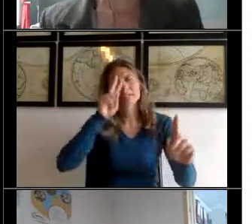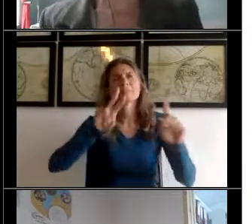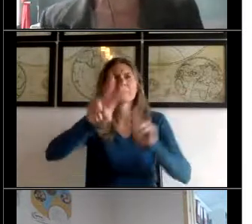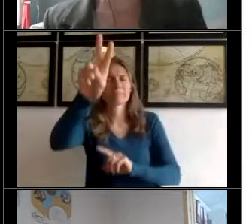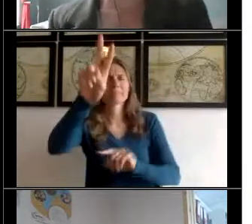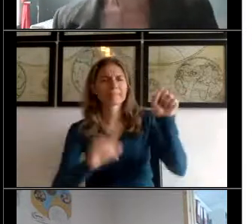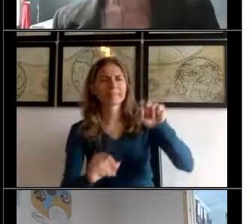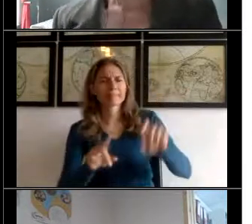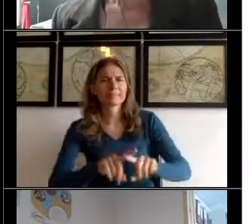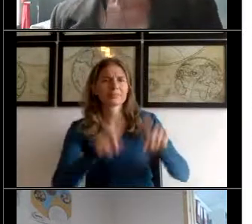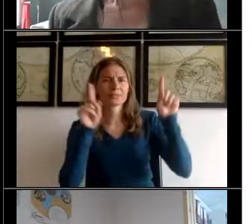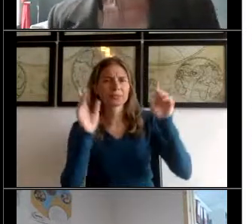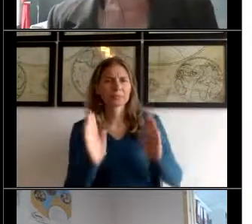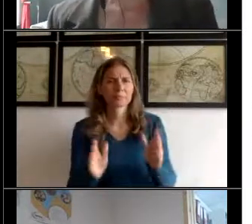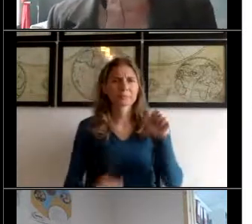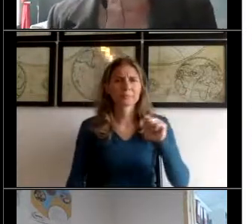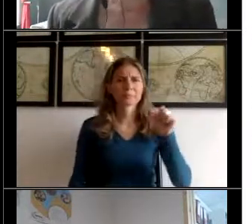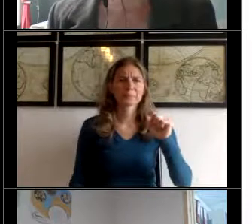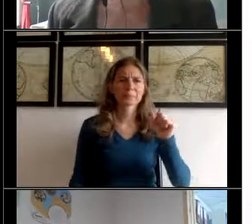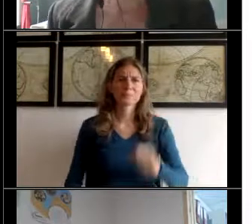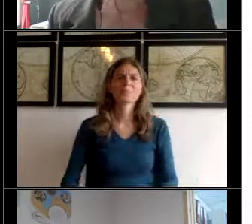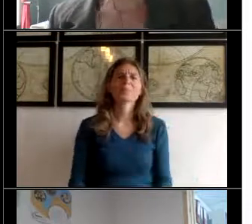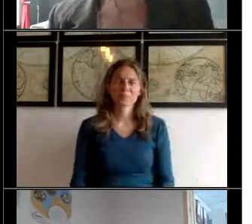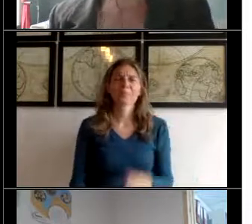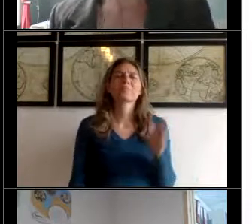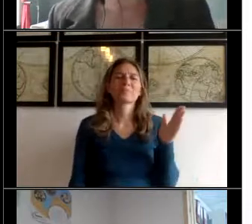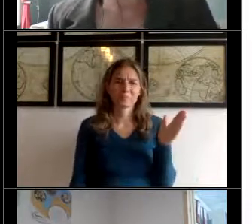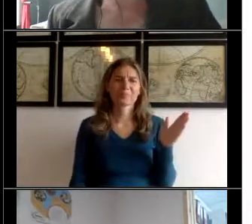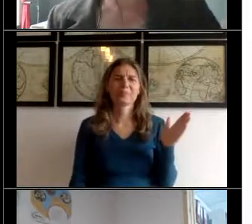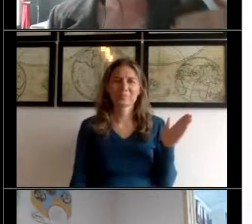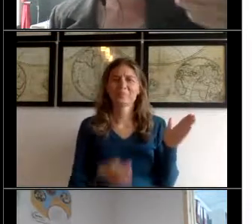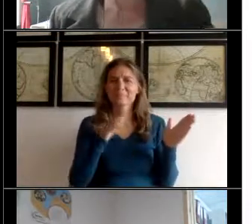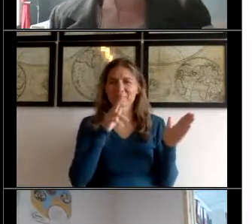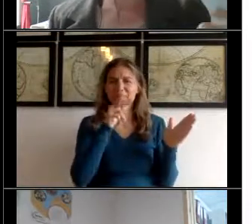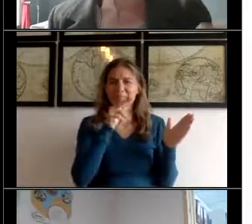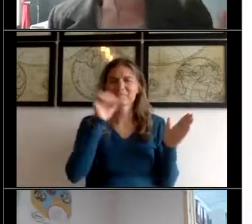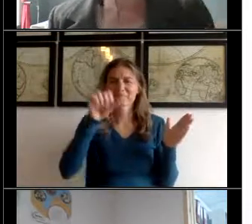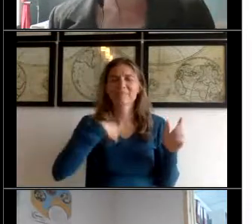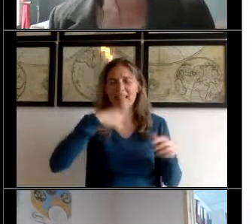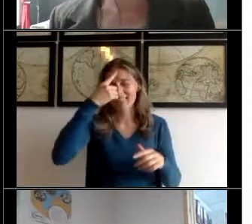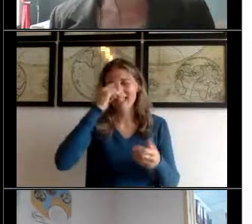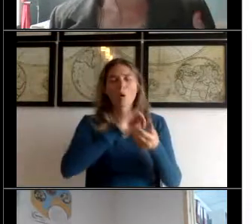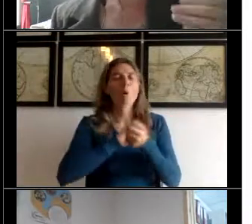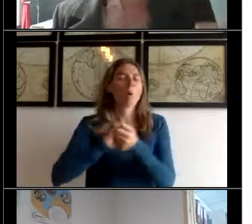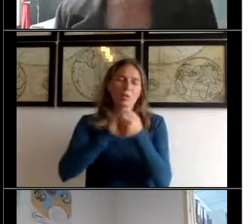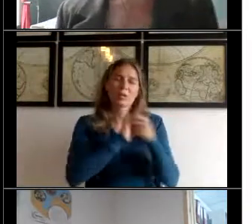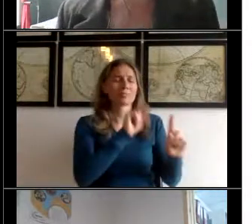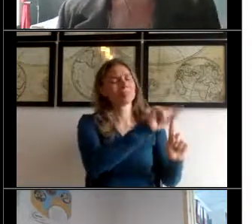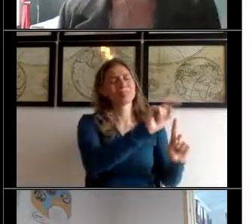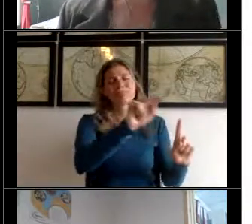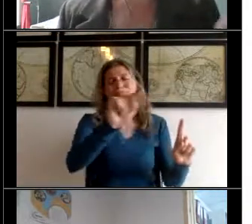I think, every organisation has short-term issues.